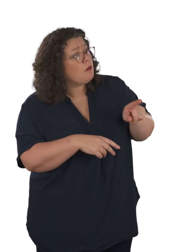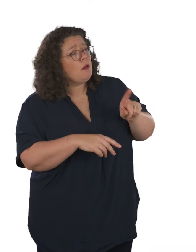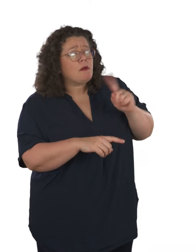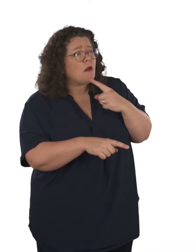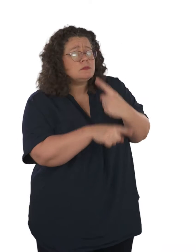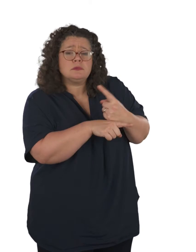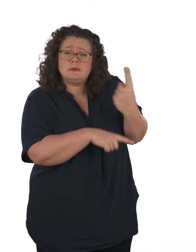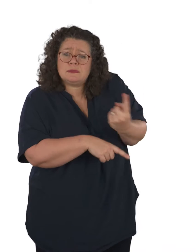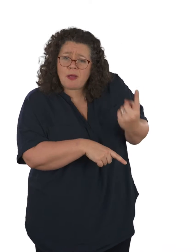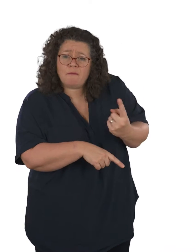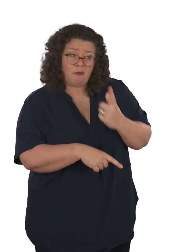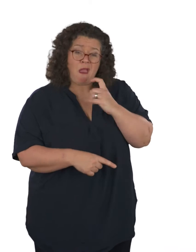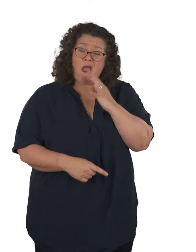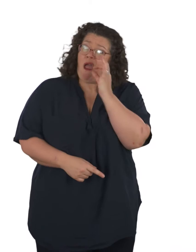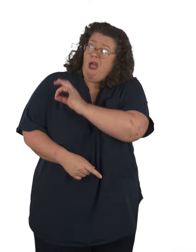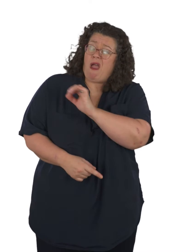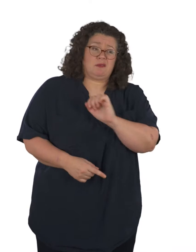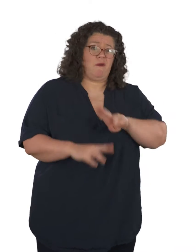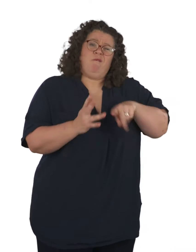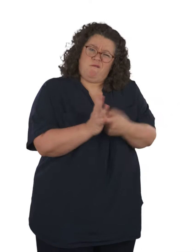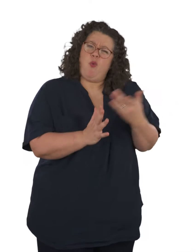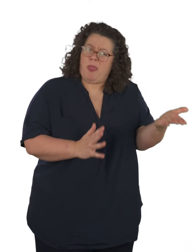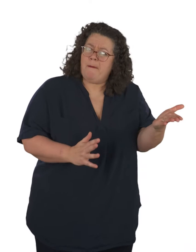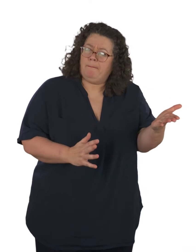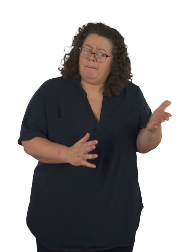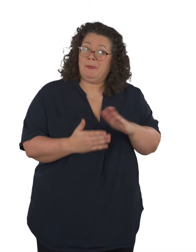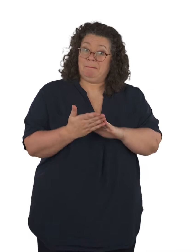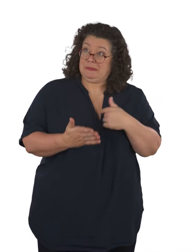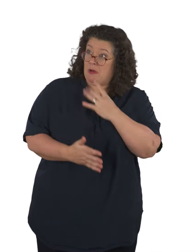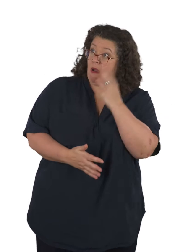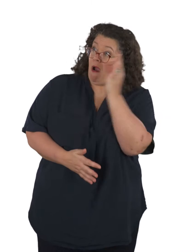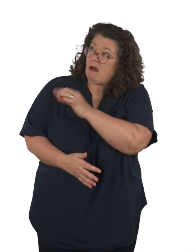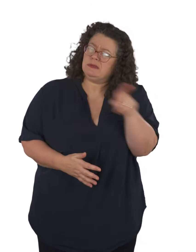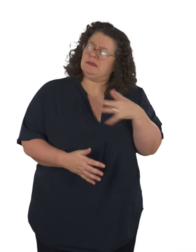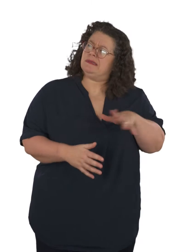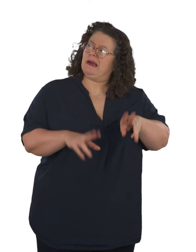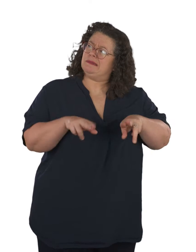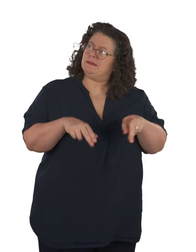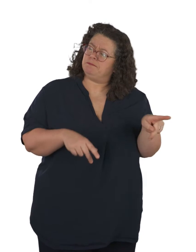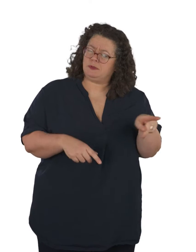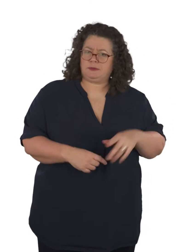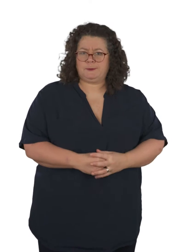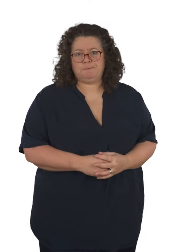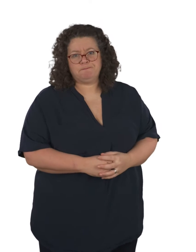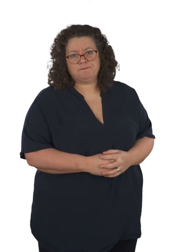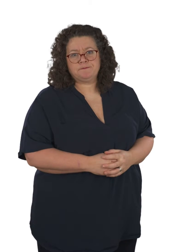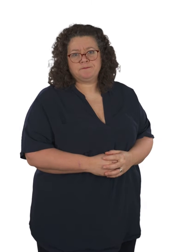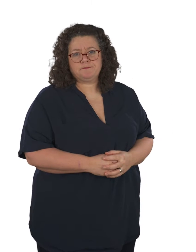If they cannot speak for themselves, you can ask for an assessment on their behalf, which means you can ask for them.